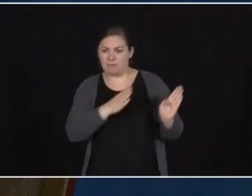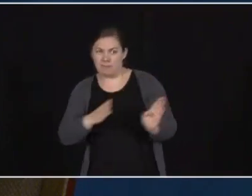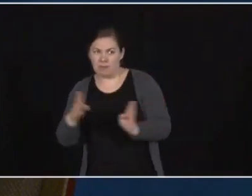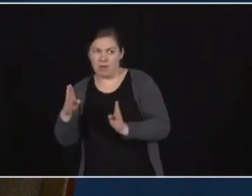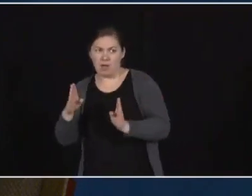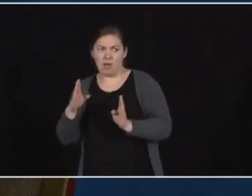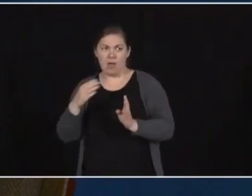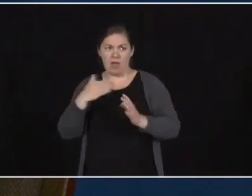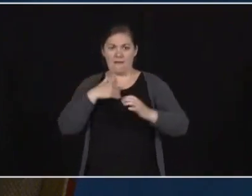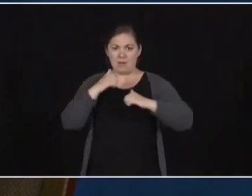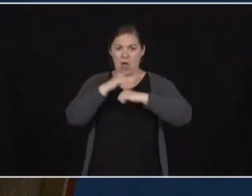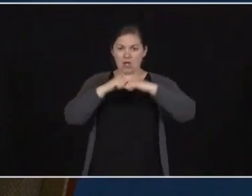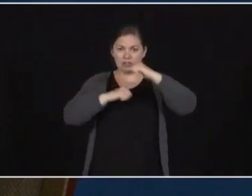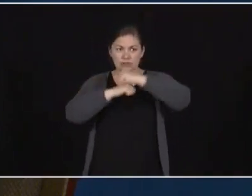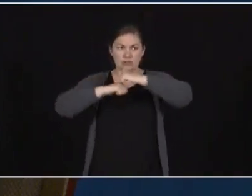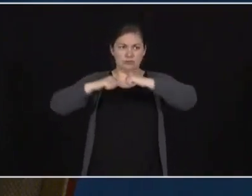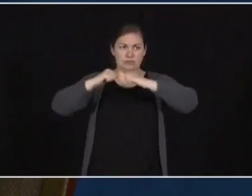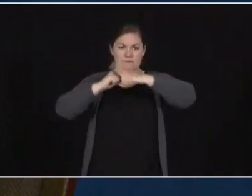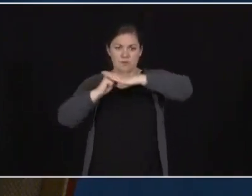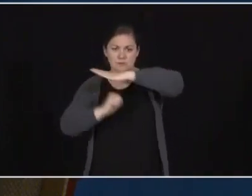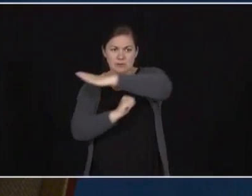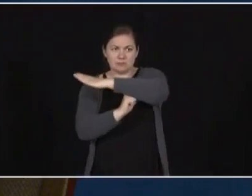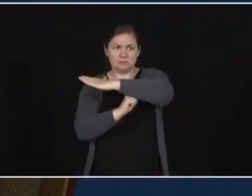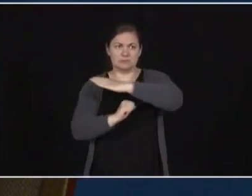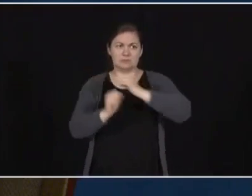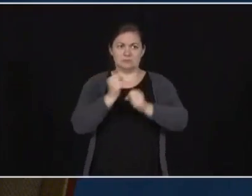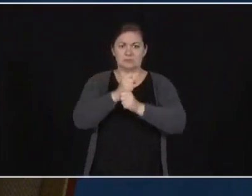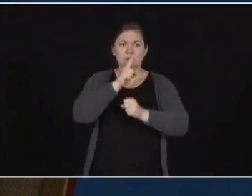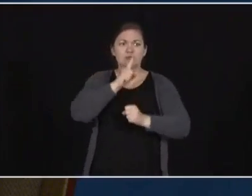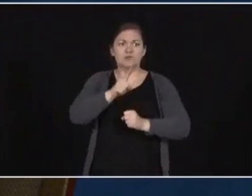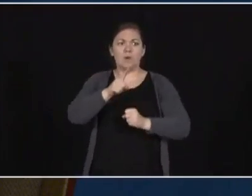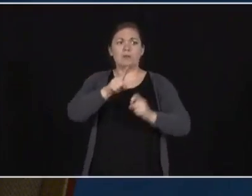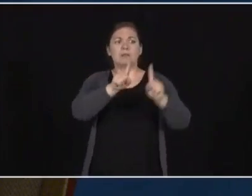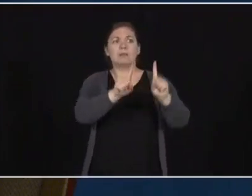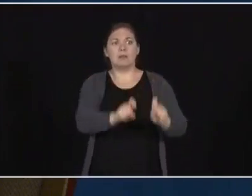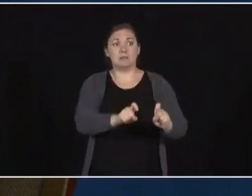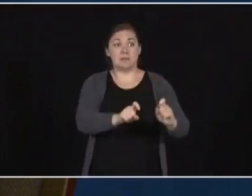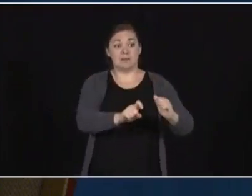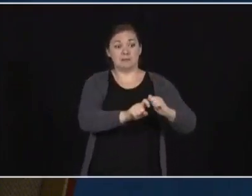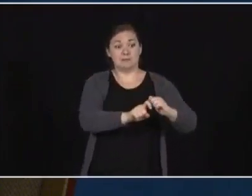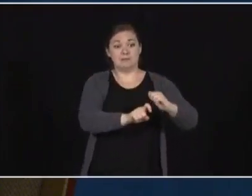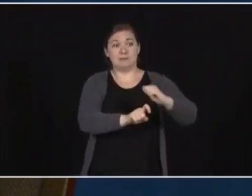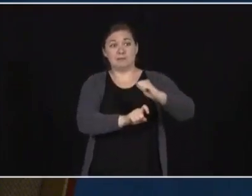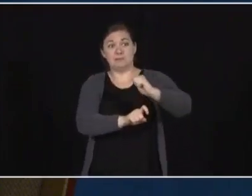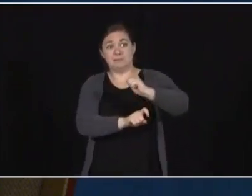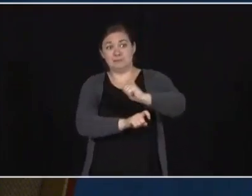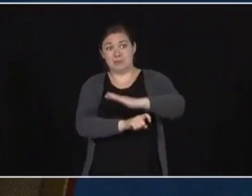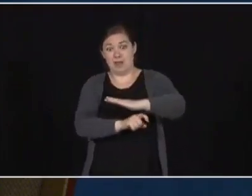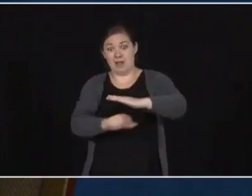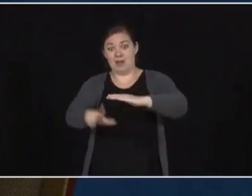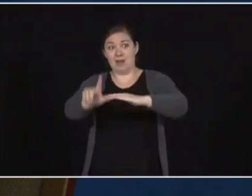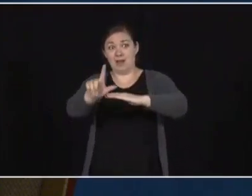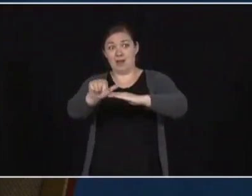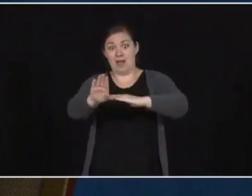looking at the logistics. Do we have a logistical infrastructure to move supply on the swabs back and forth. The fourth one I will mention